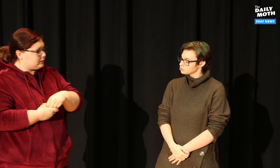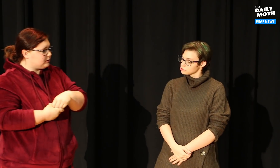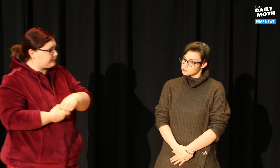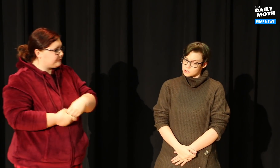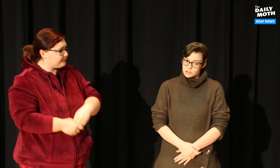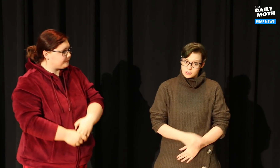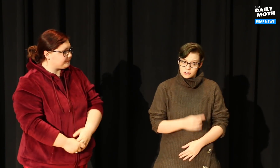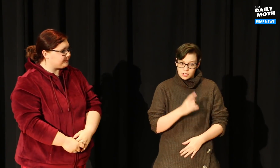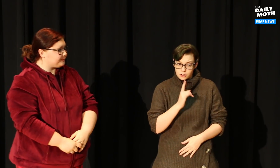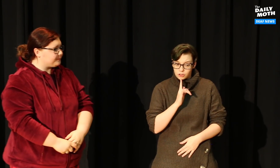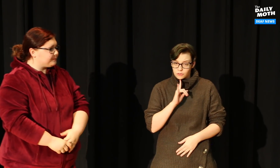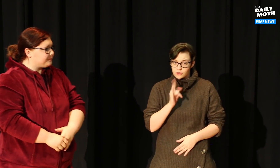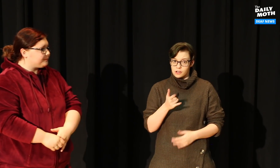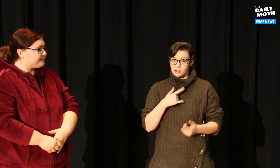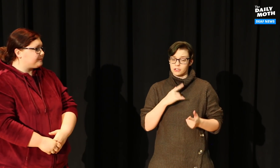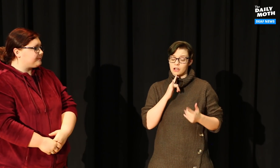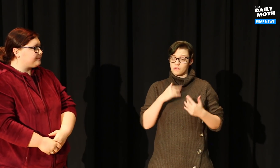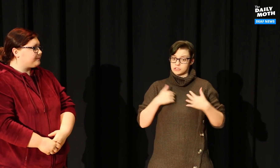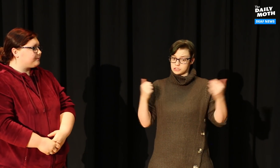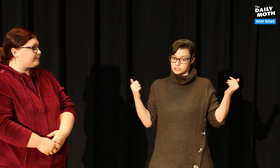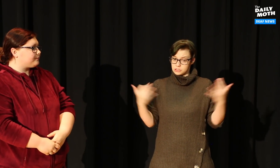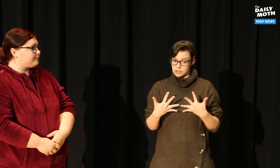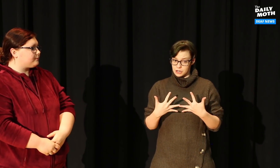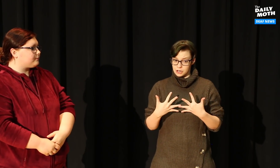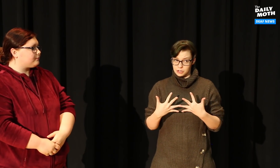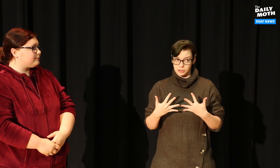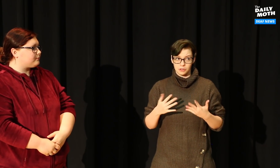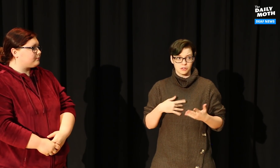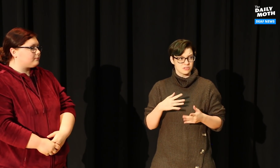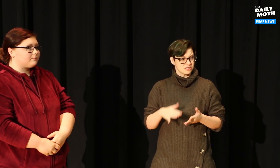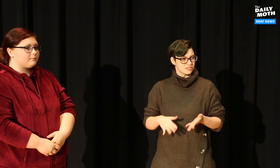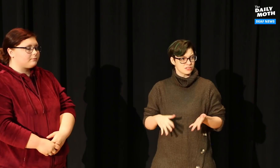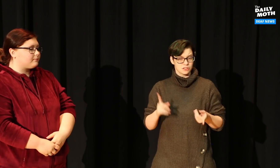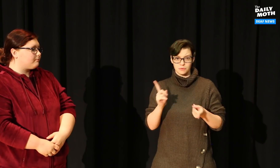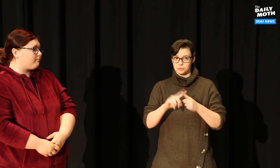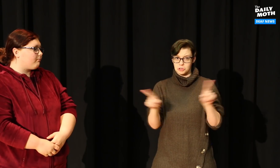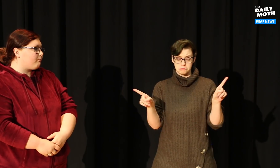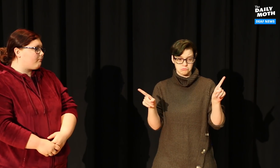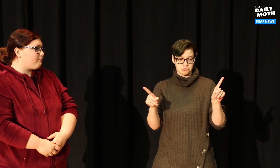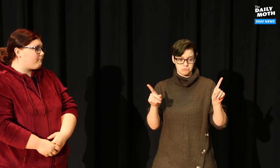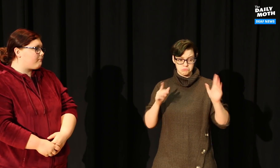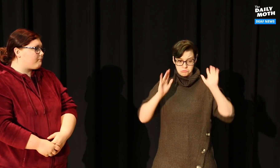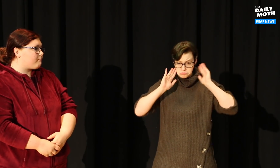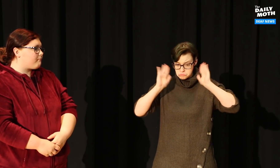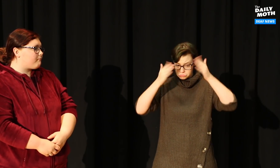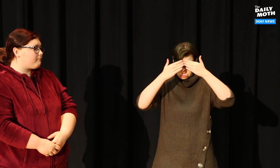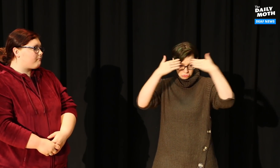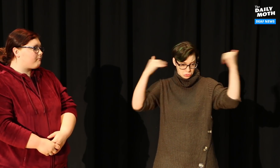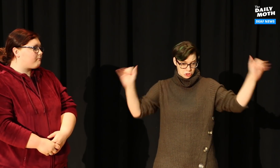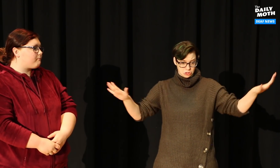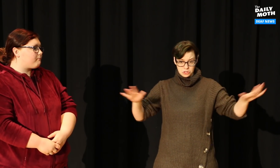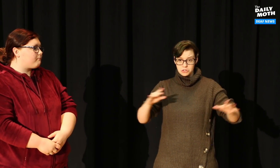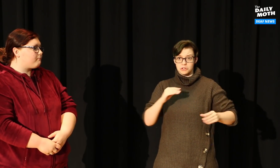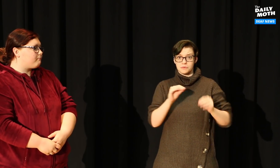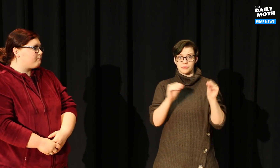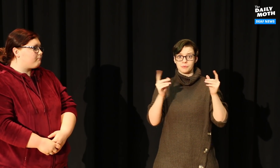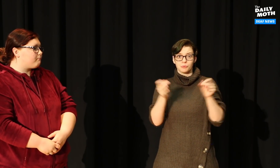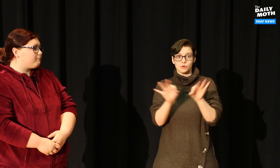I used to be really scared, but I’ve stopped worrying about that.